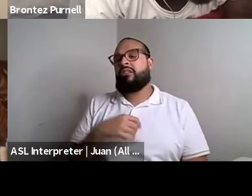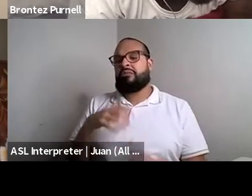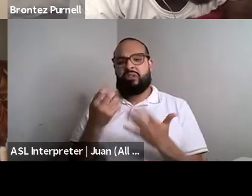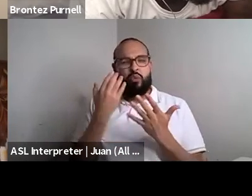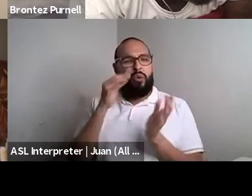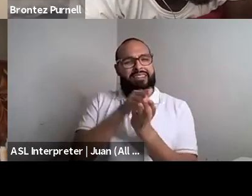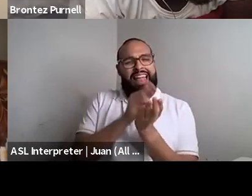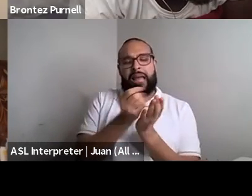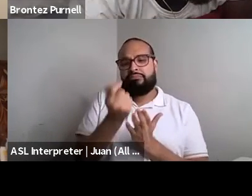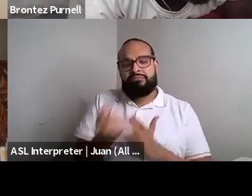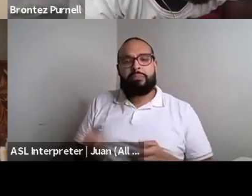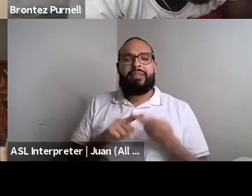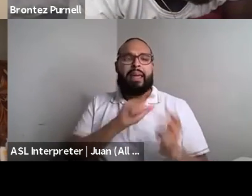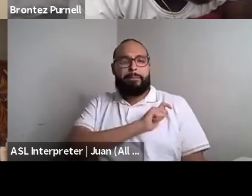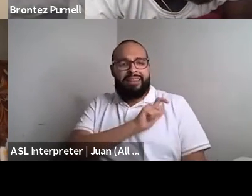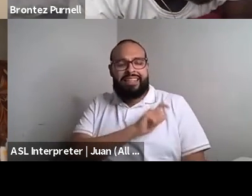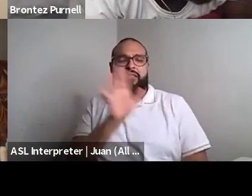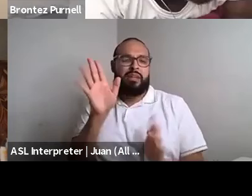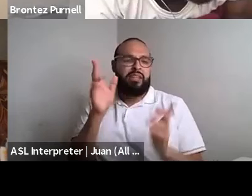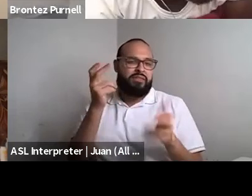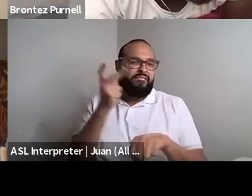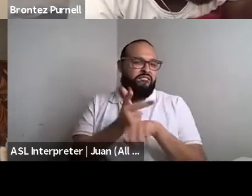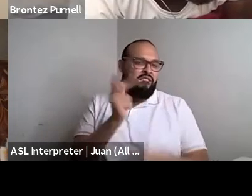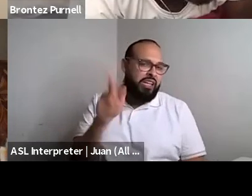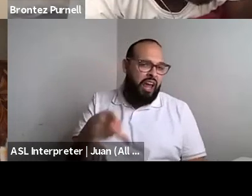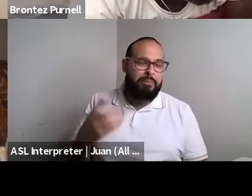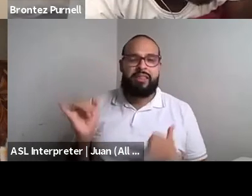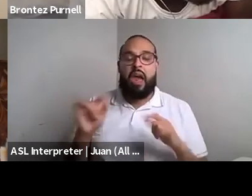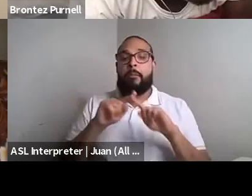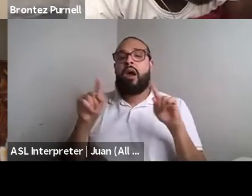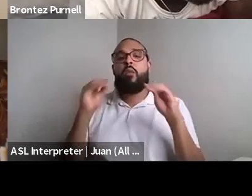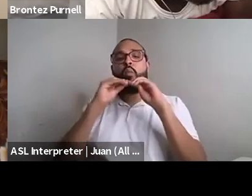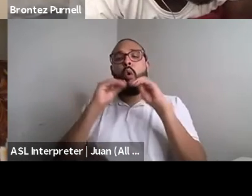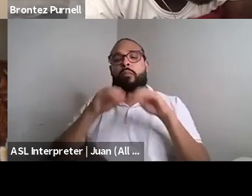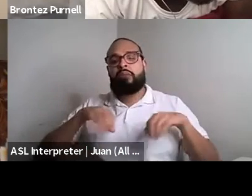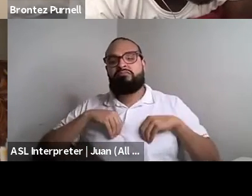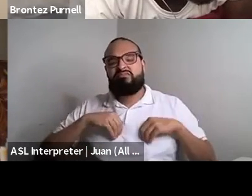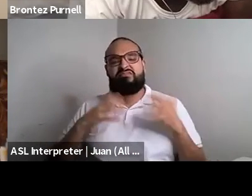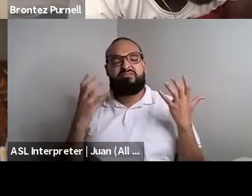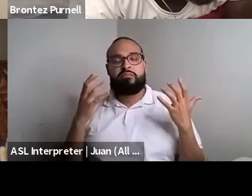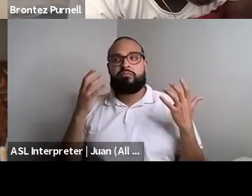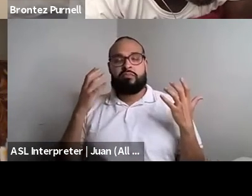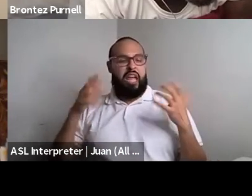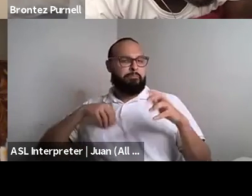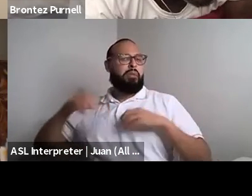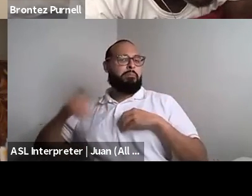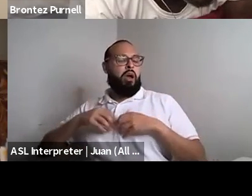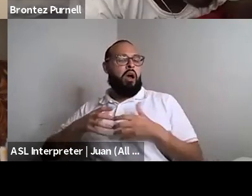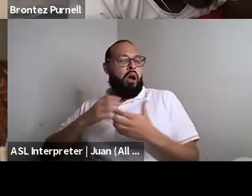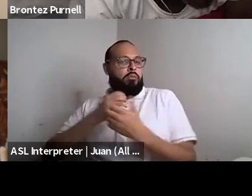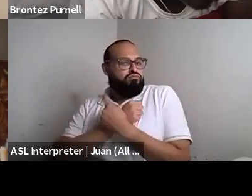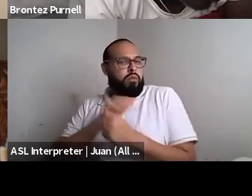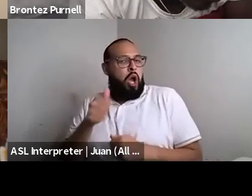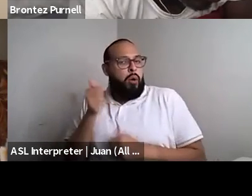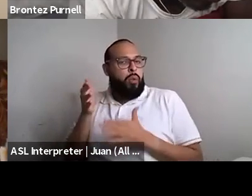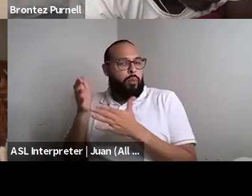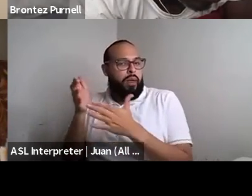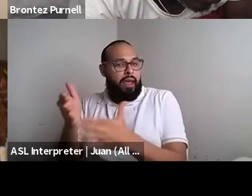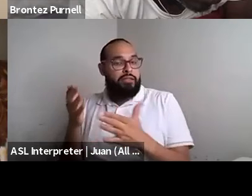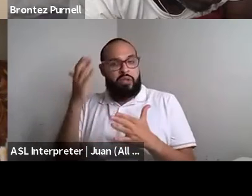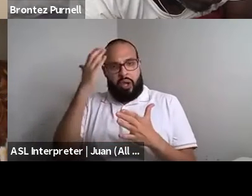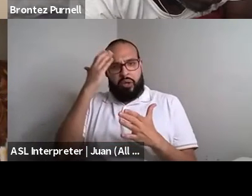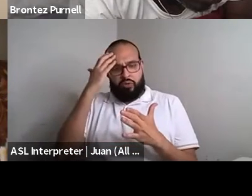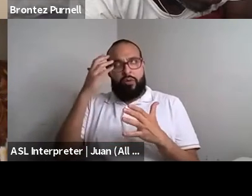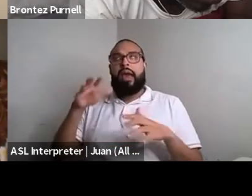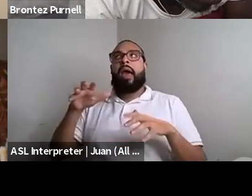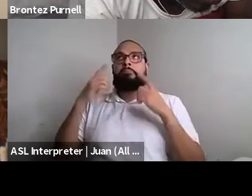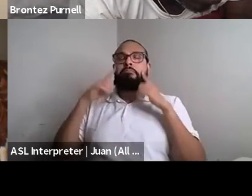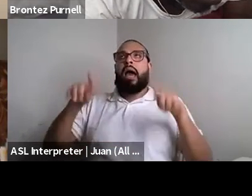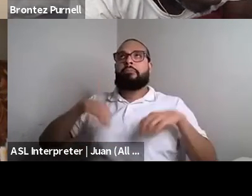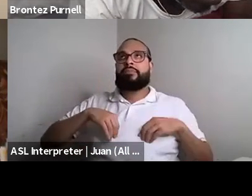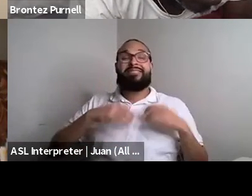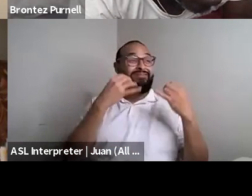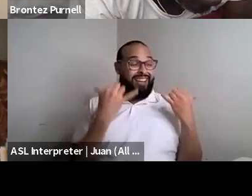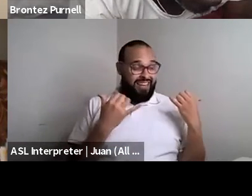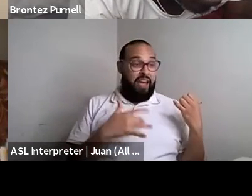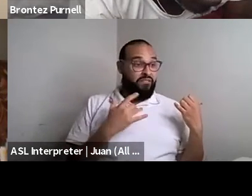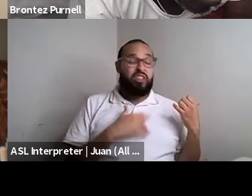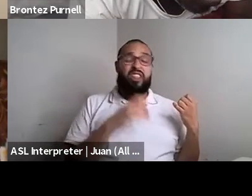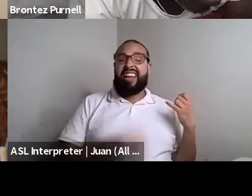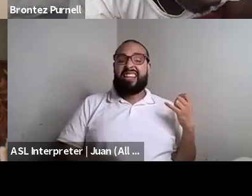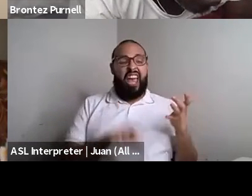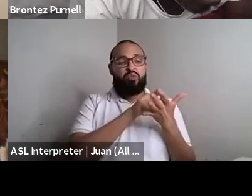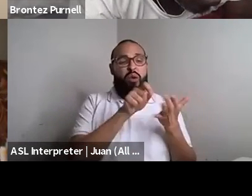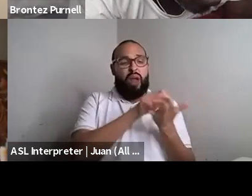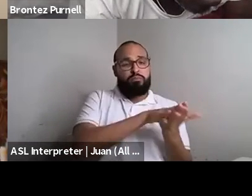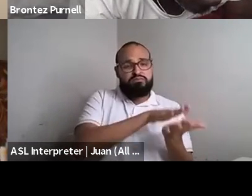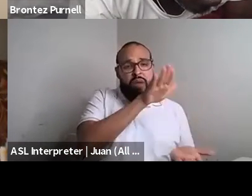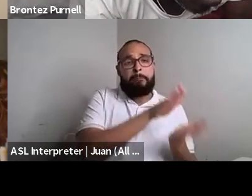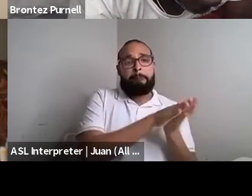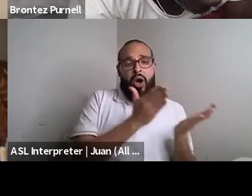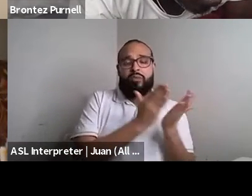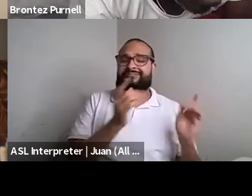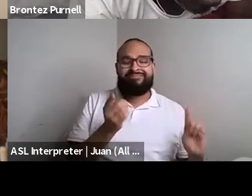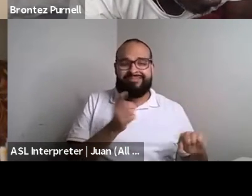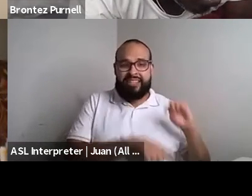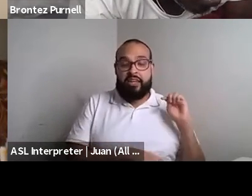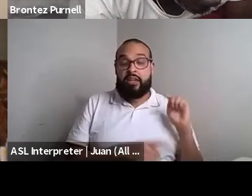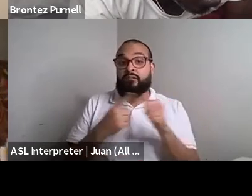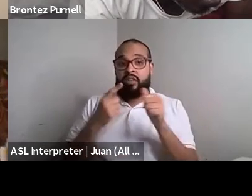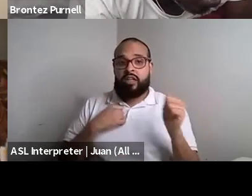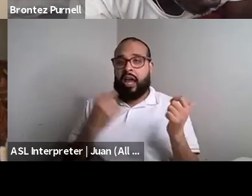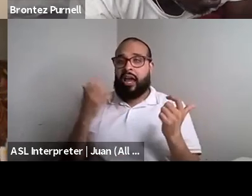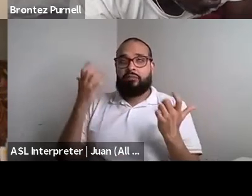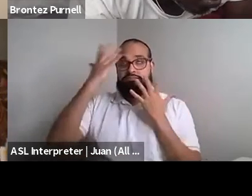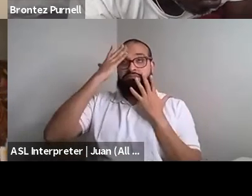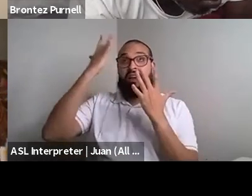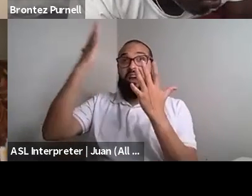Randa Jarrar she/they: So I think just kind of like embracing a like the like other forums and being okay with the fact that, like my brain cannot, I can't, I can't write a novel right now I'm I am. First of all, I'm stone from the moment I wake up to the moment I go to bed so